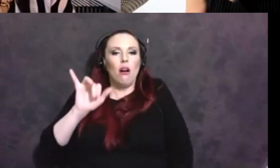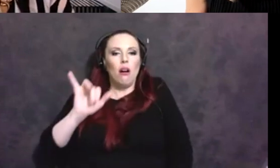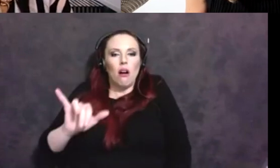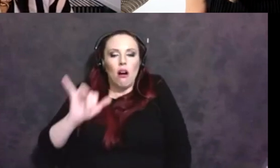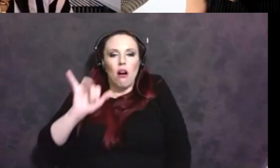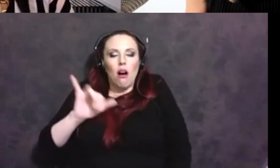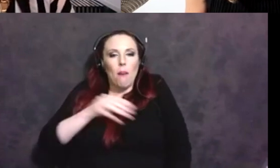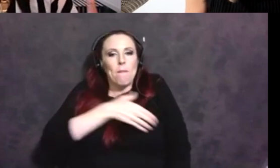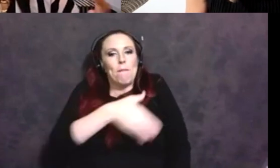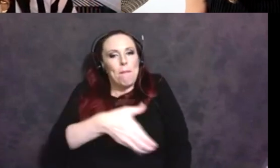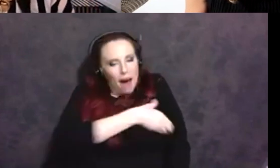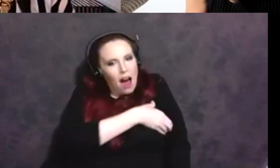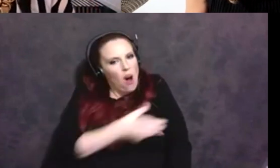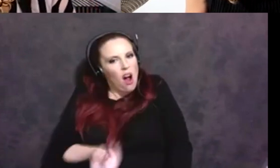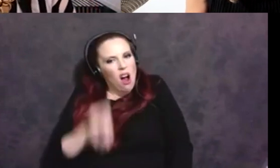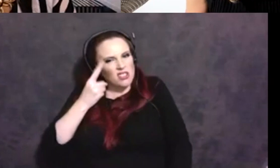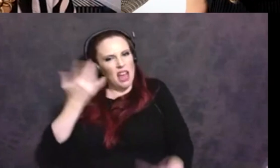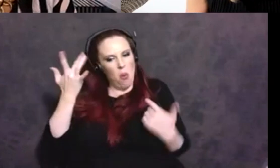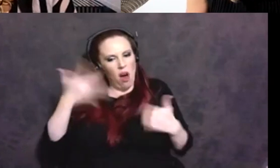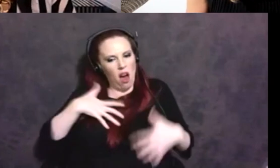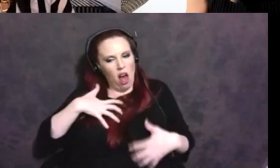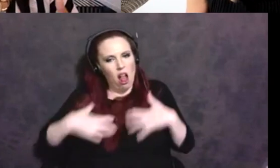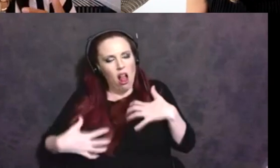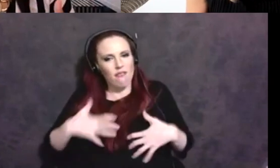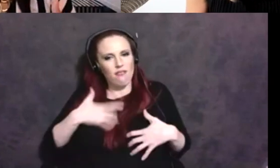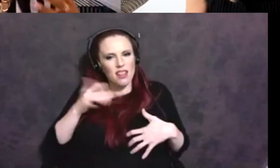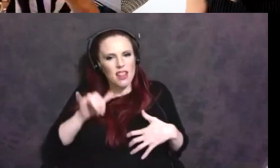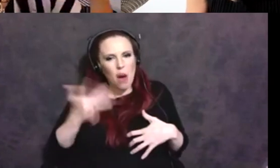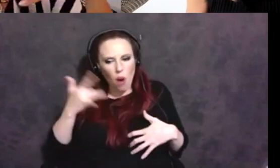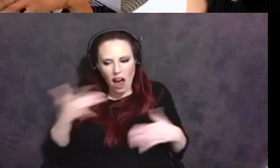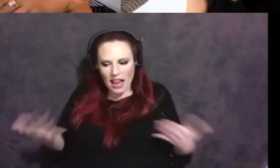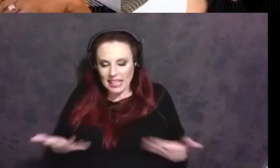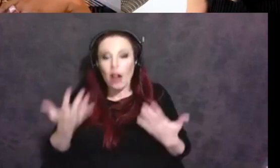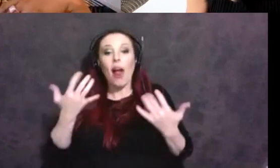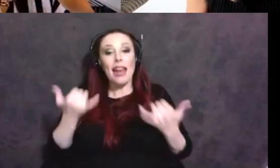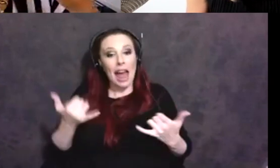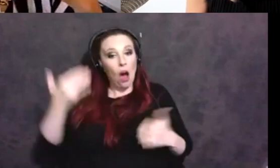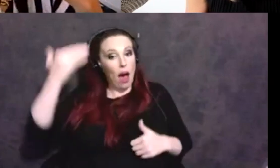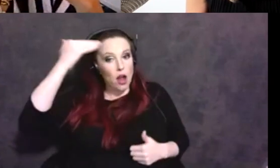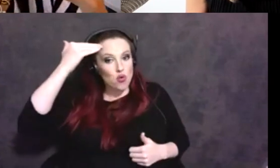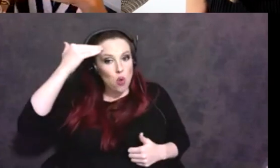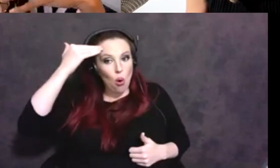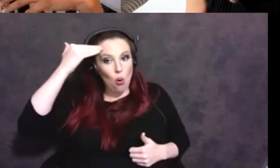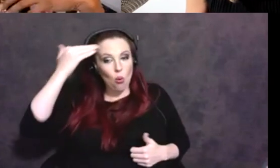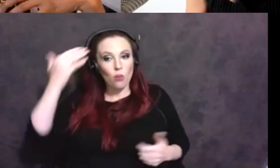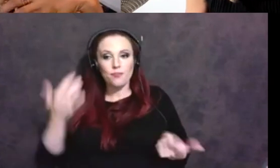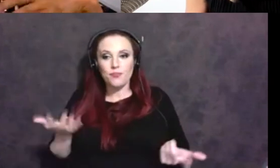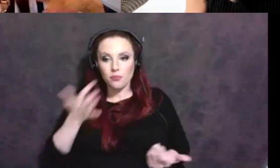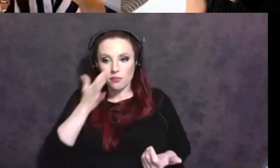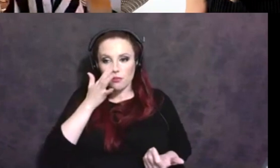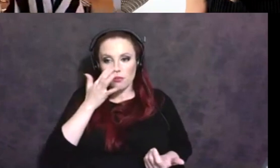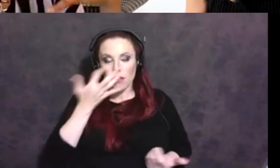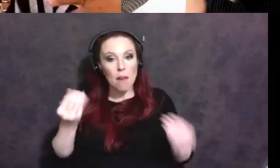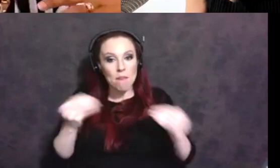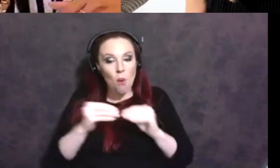grief I carry with me, that I didn't understand, it is so powerful to understand where it is